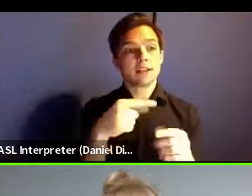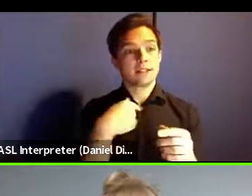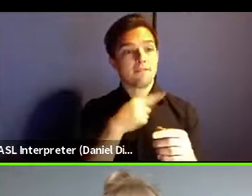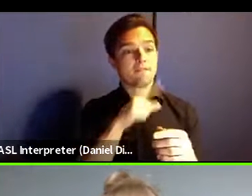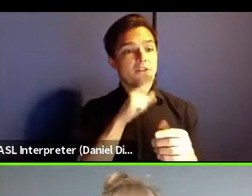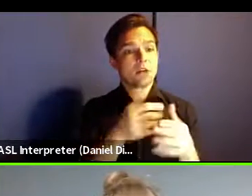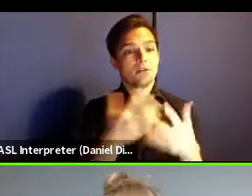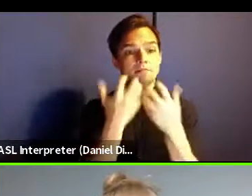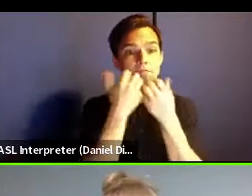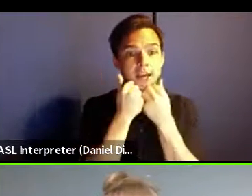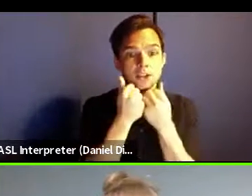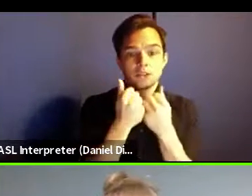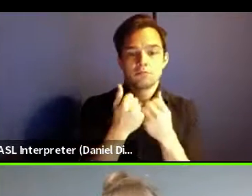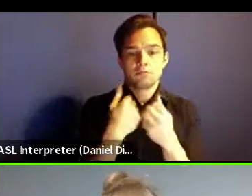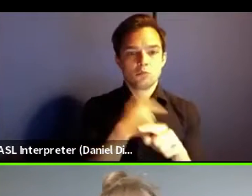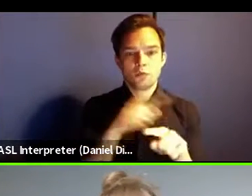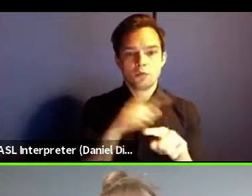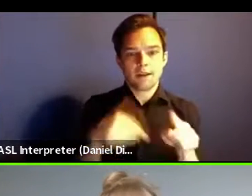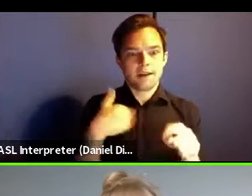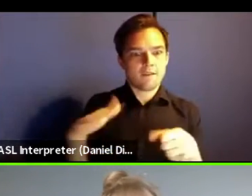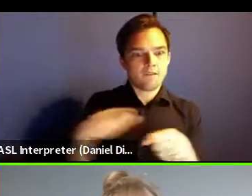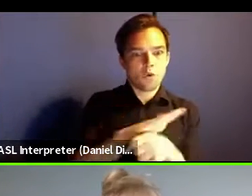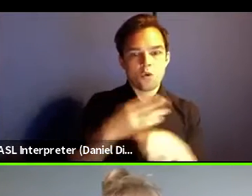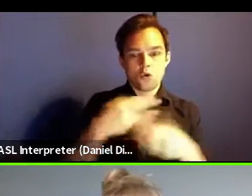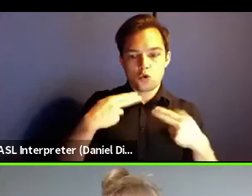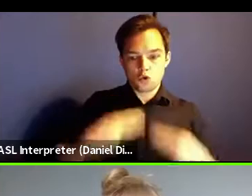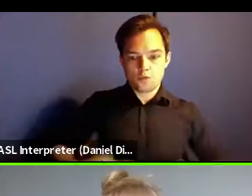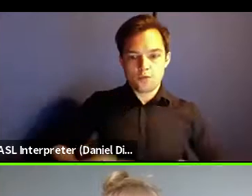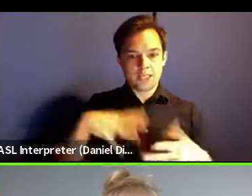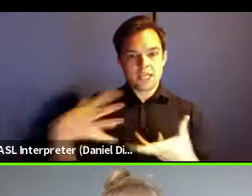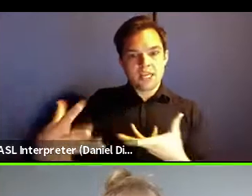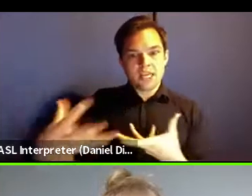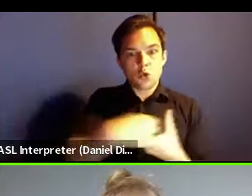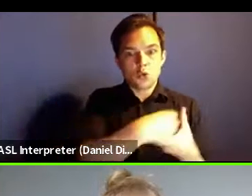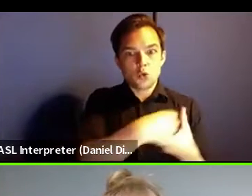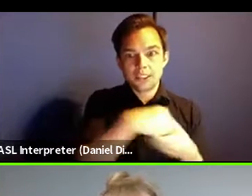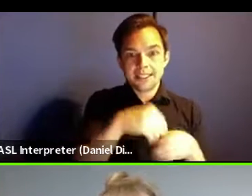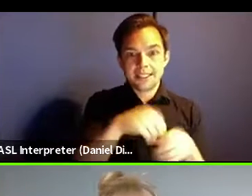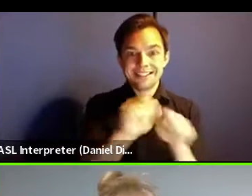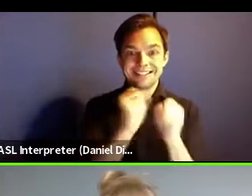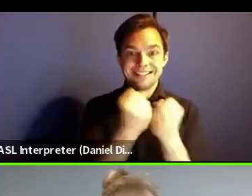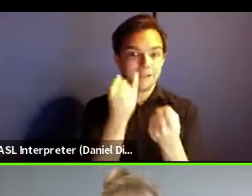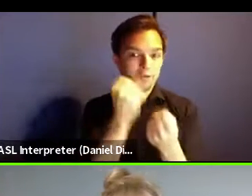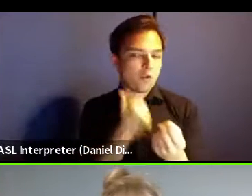we cannot have full human inclusion in society if we do not have inclusive business.